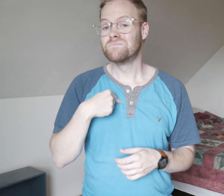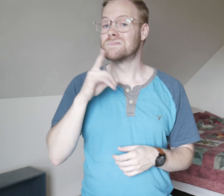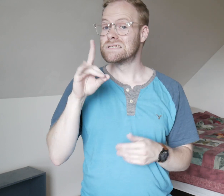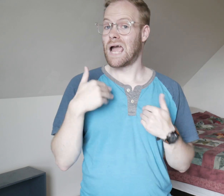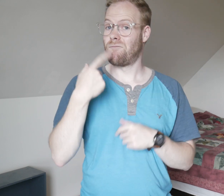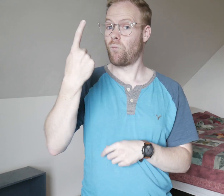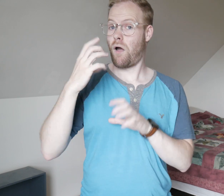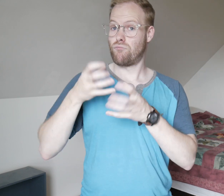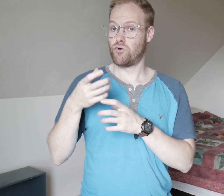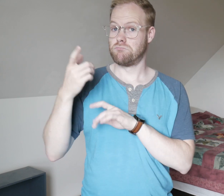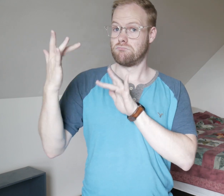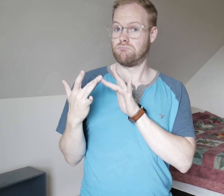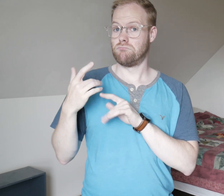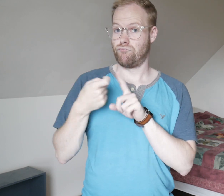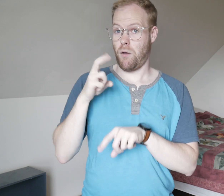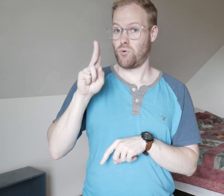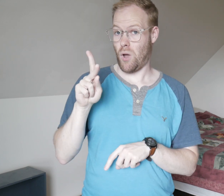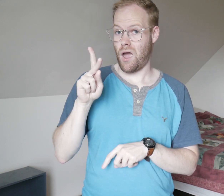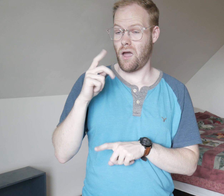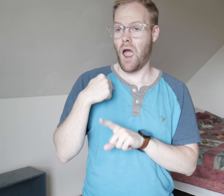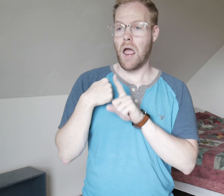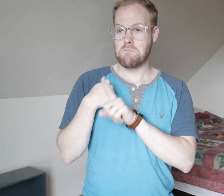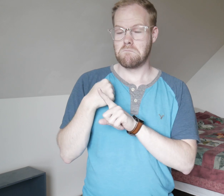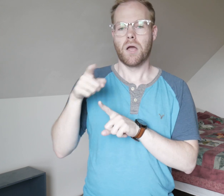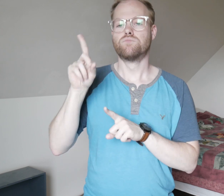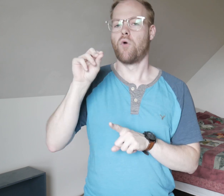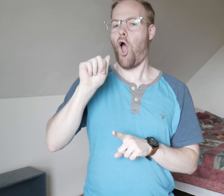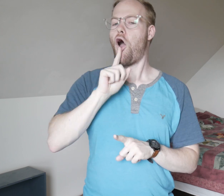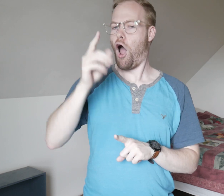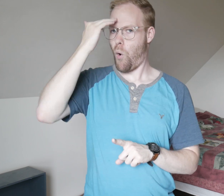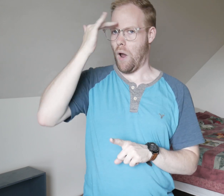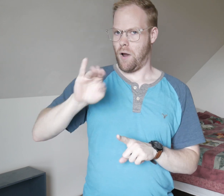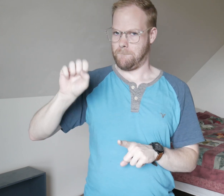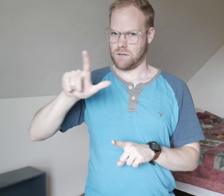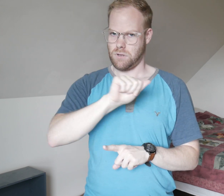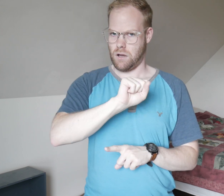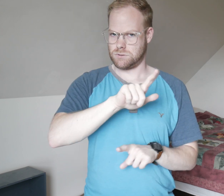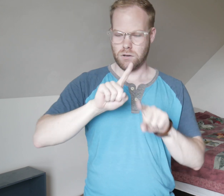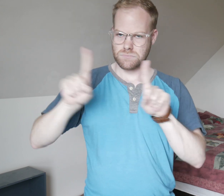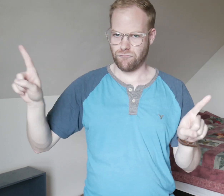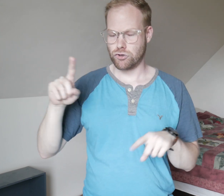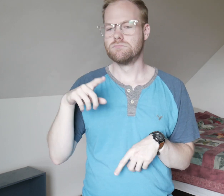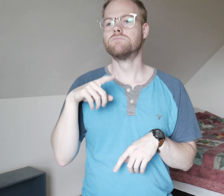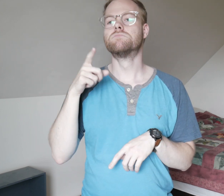I did have one group from the UK reach out. They are aware that BSL and ASL are different.